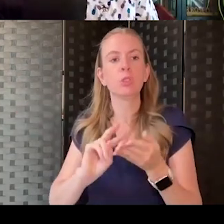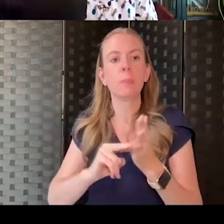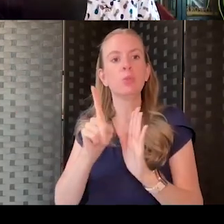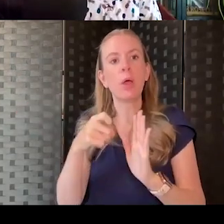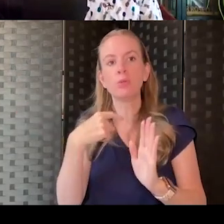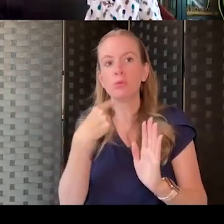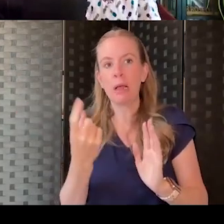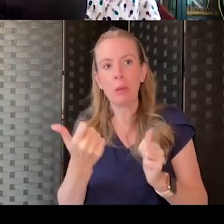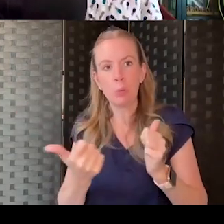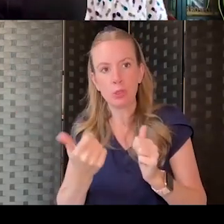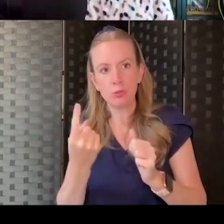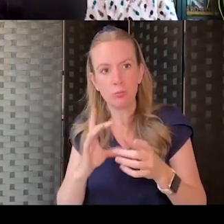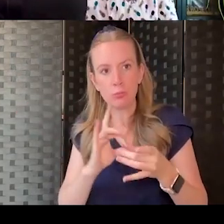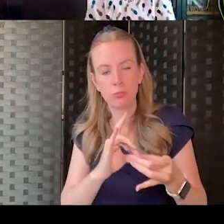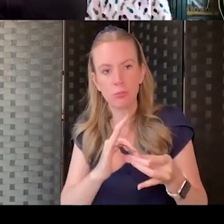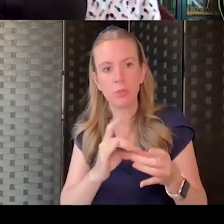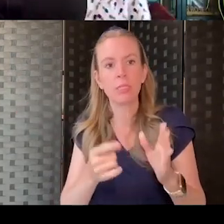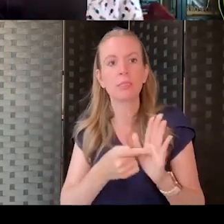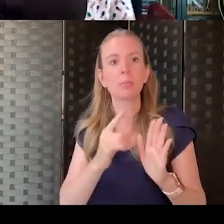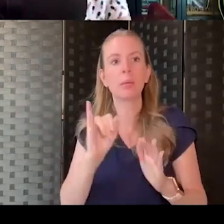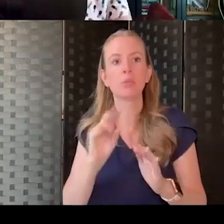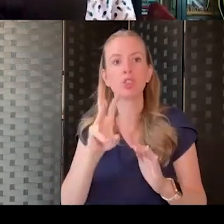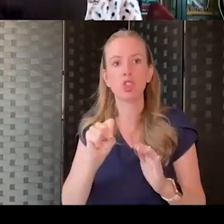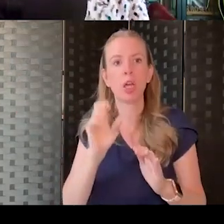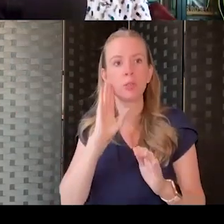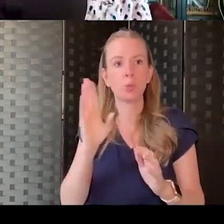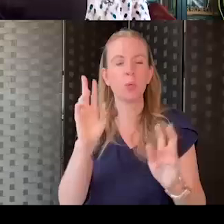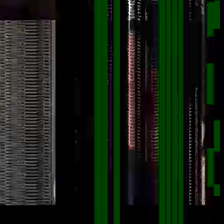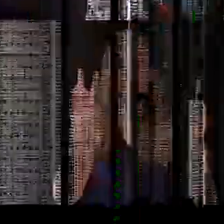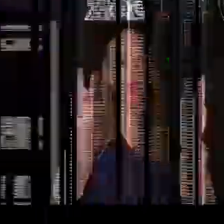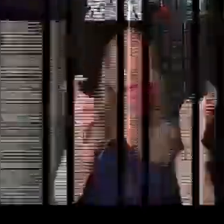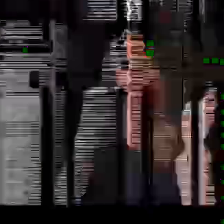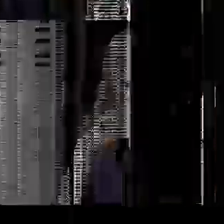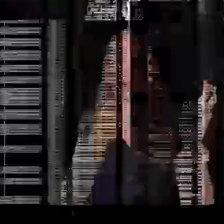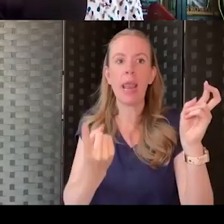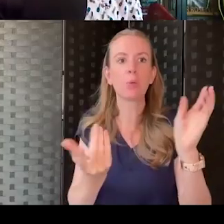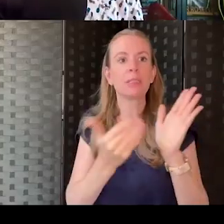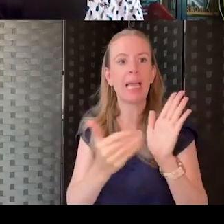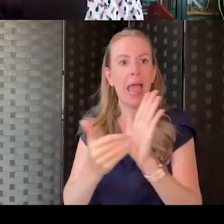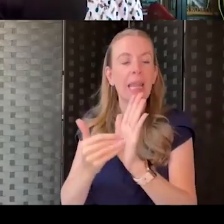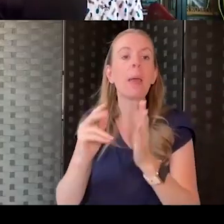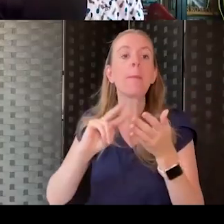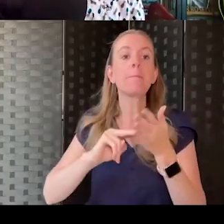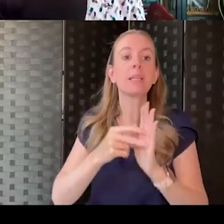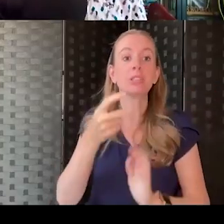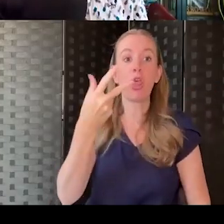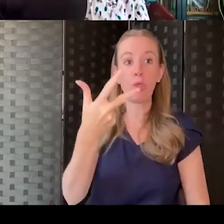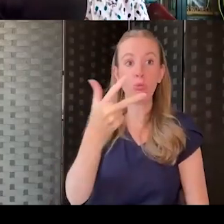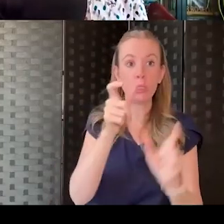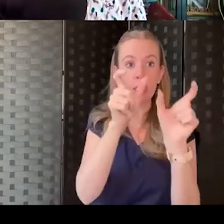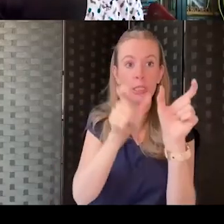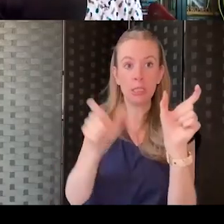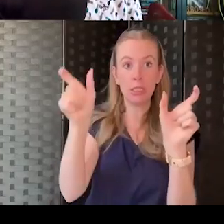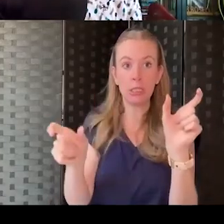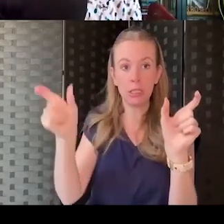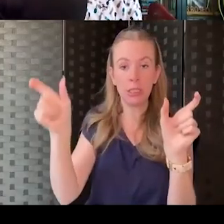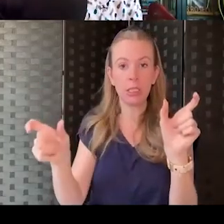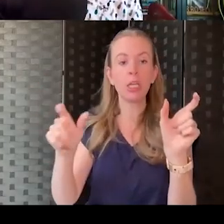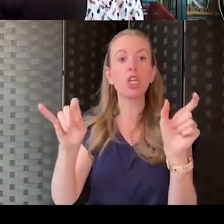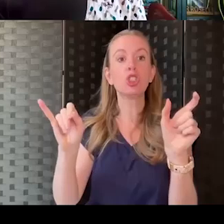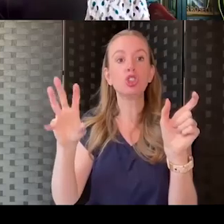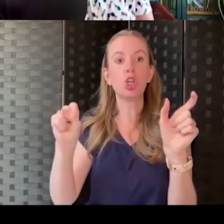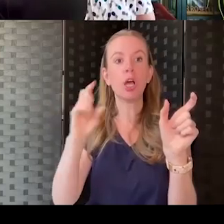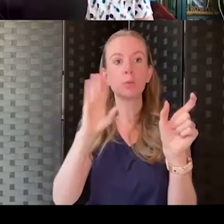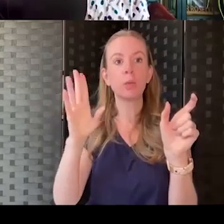some cases, JAWS will announce it, so if it spans three, JAWS may announce the header three times.